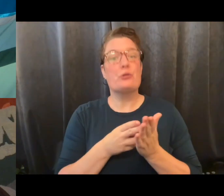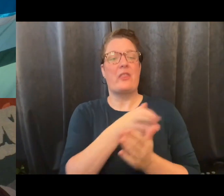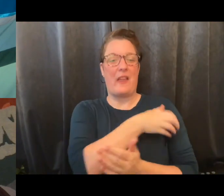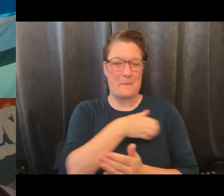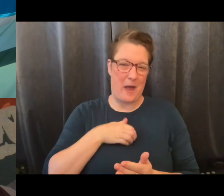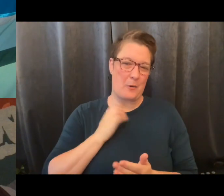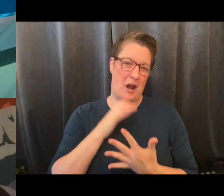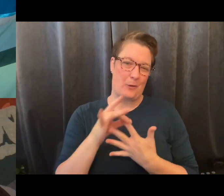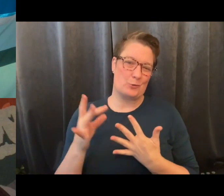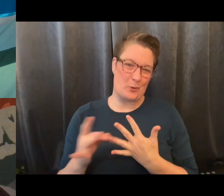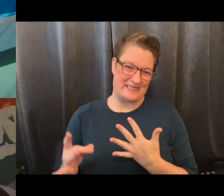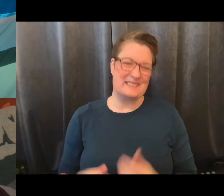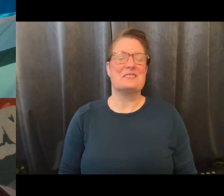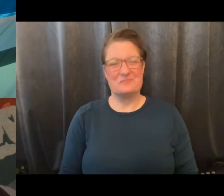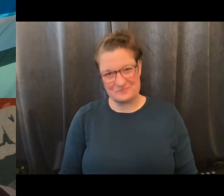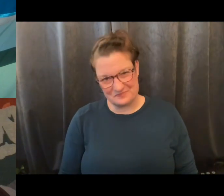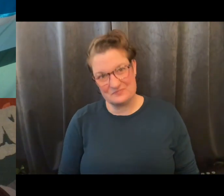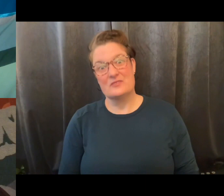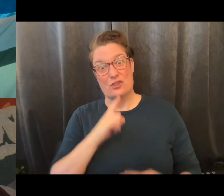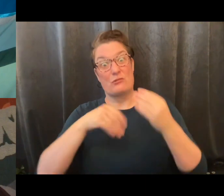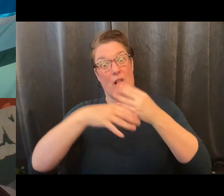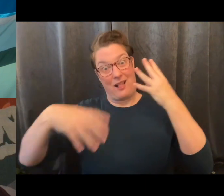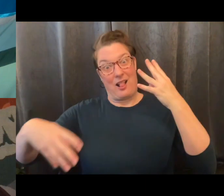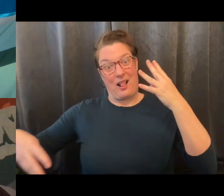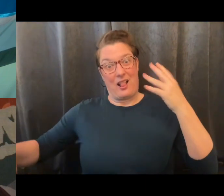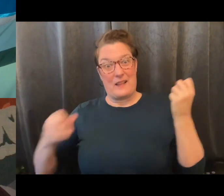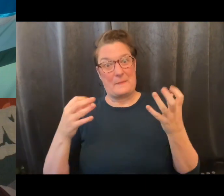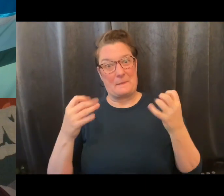Anyway, there are many, many more, um, and then there's kind of a repeated